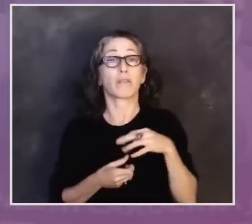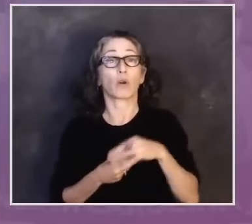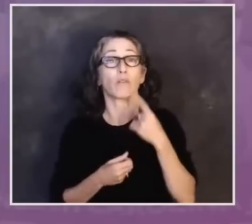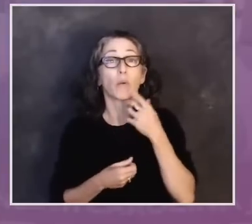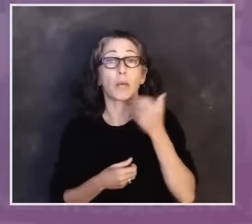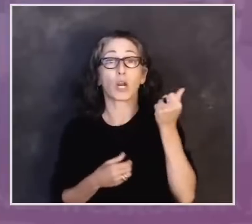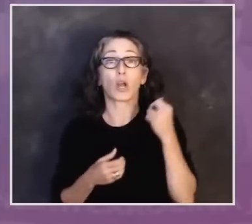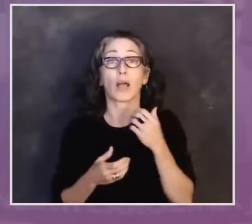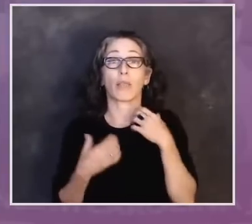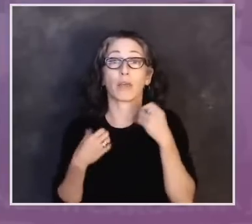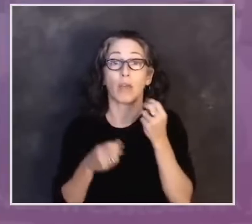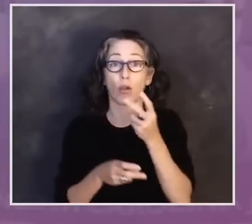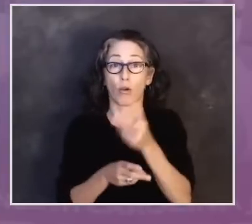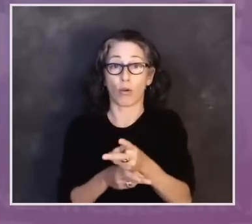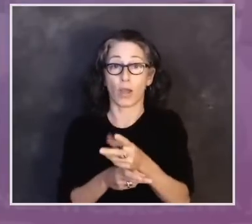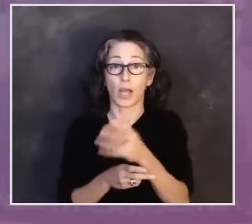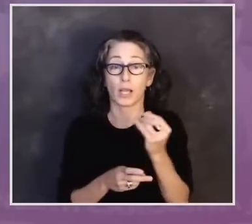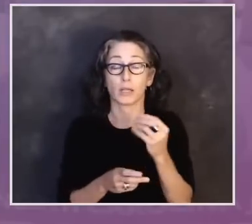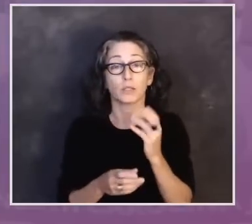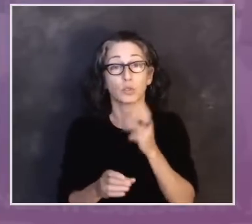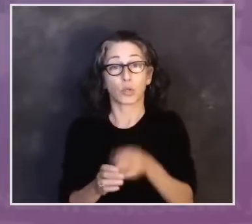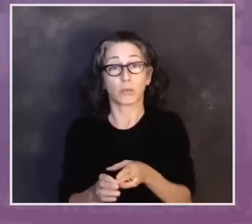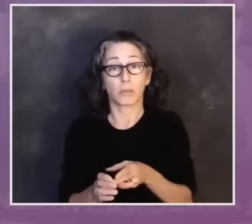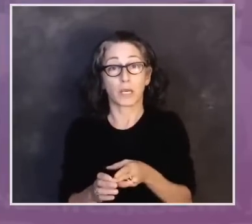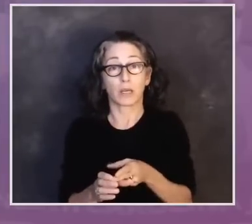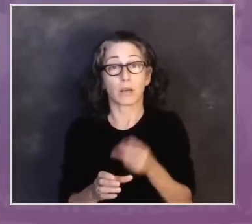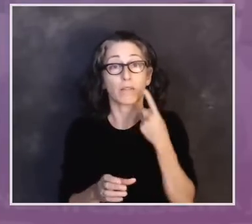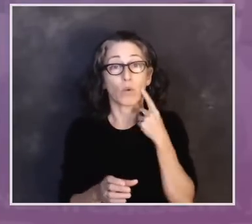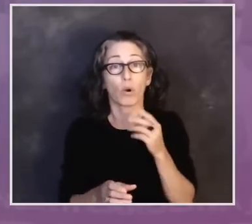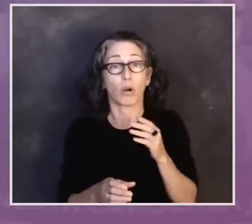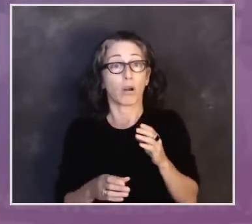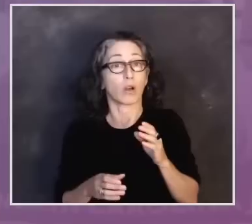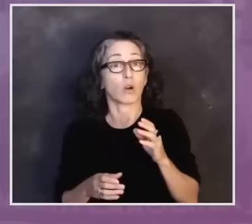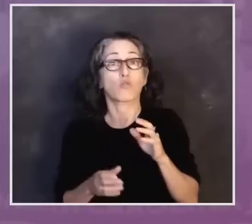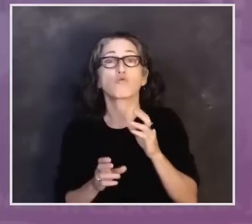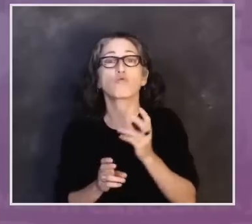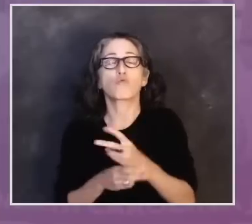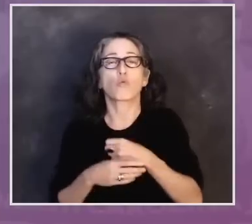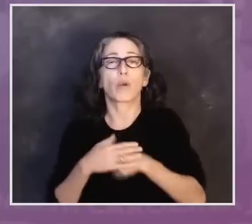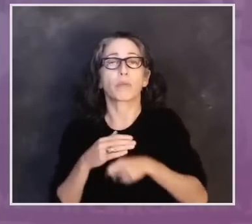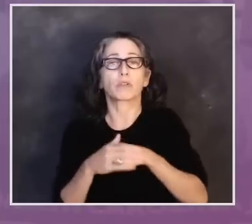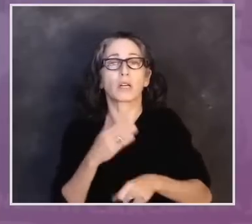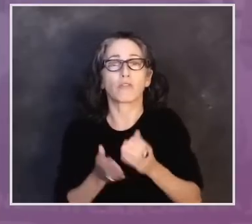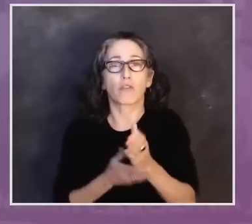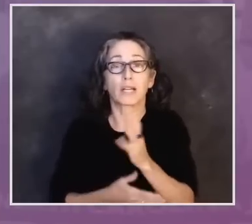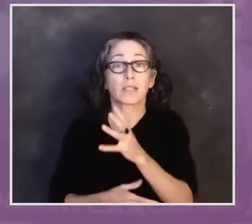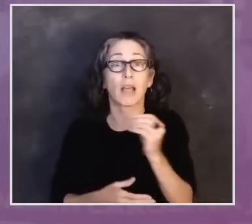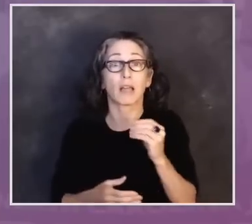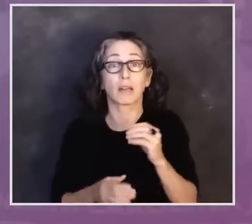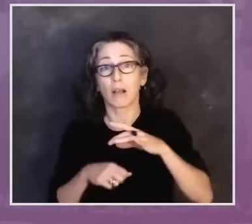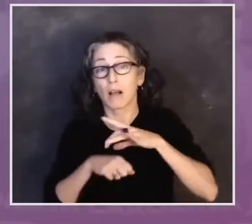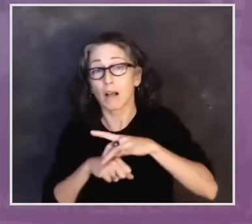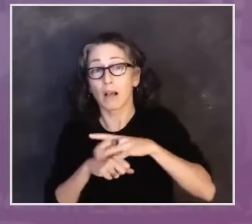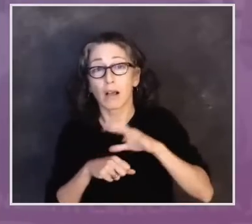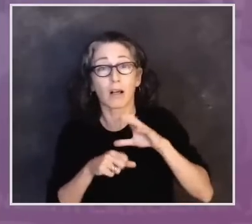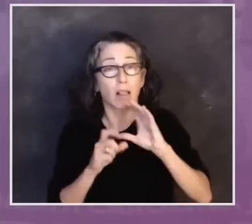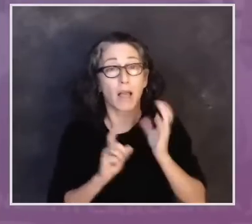EVERY SINGLE VOTE. JOIN ME IN VOTING EARLY. JOIN ME IN VOTING FOR BETTER HEALTH CARE.